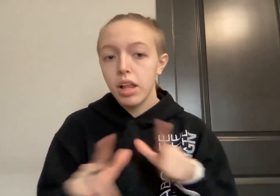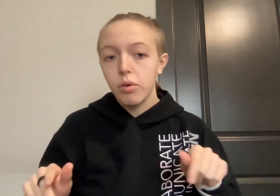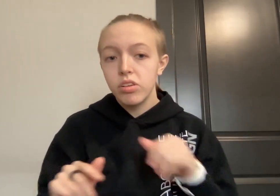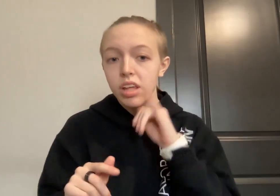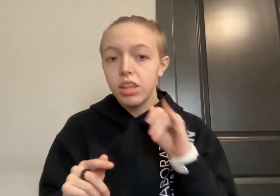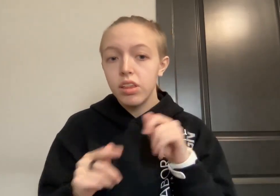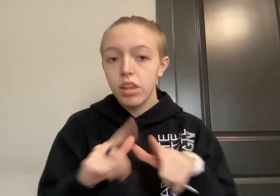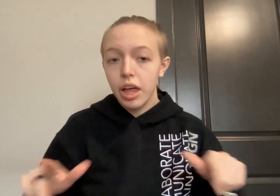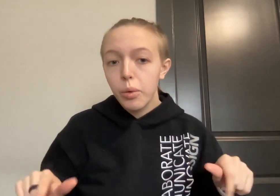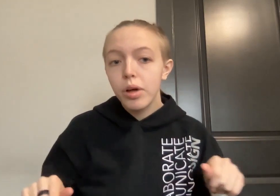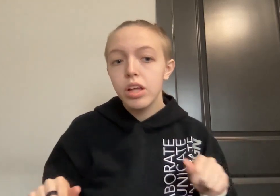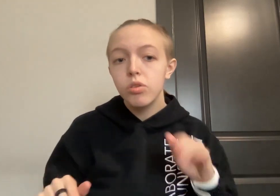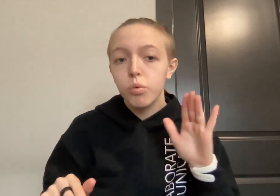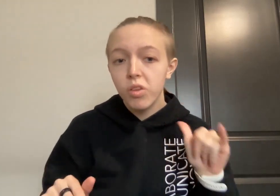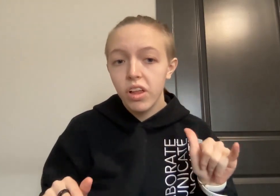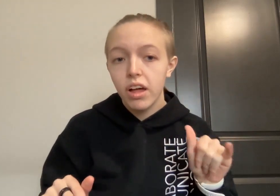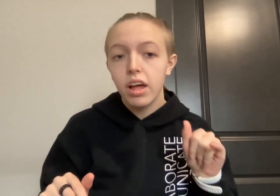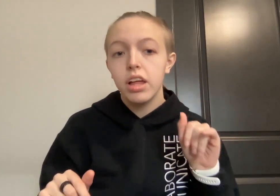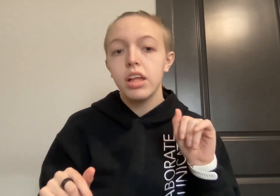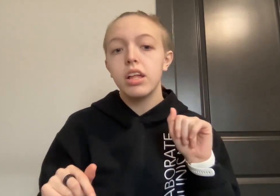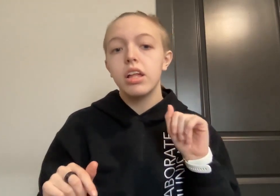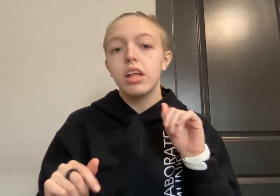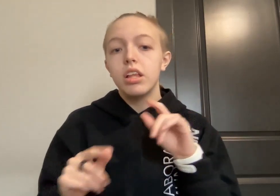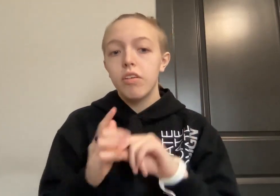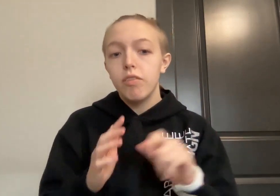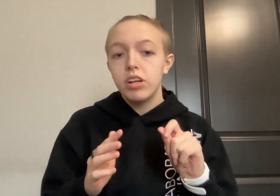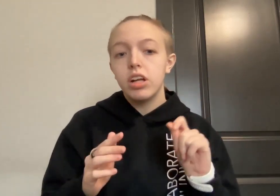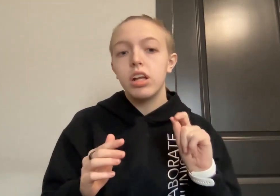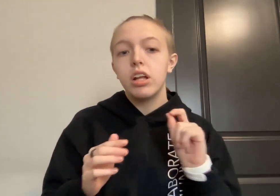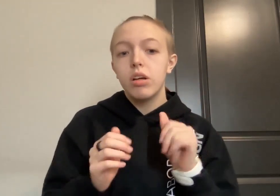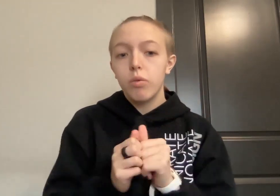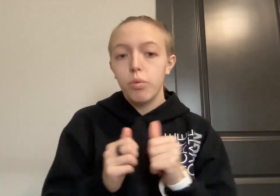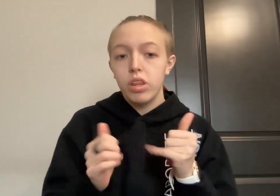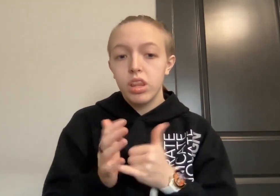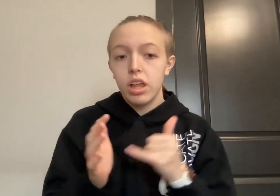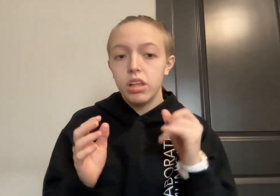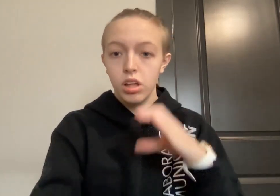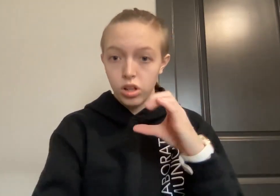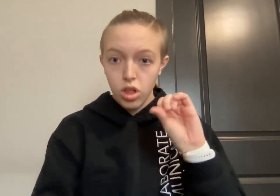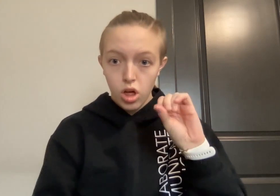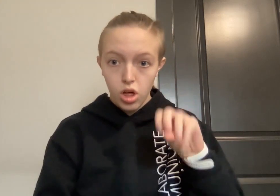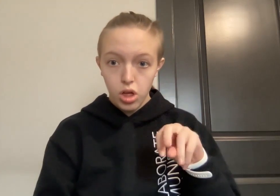language is a language by definition with its